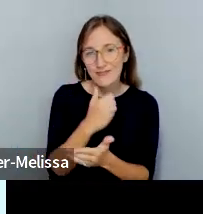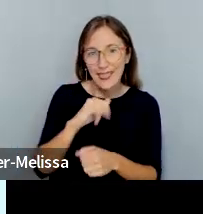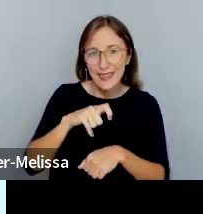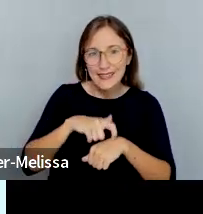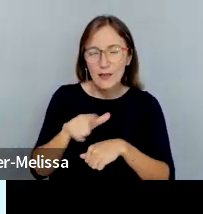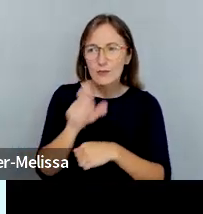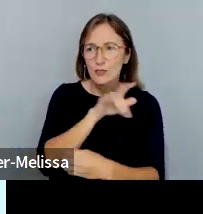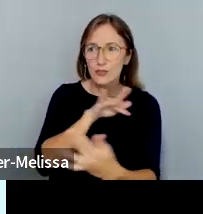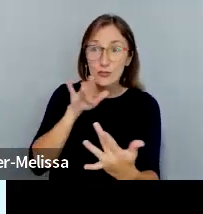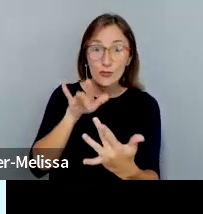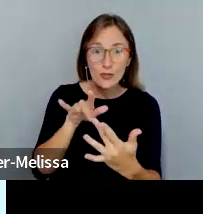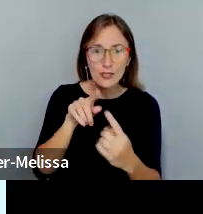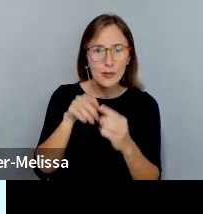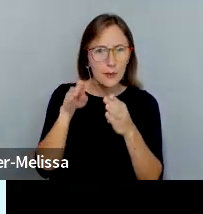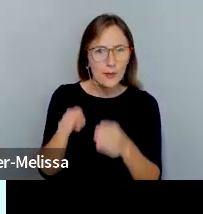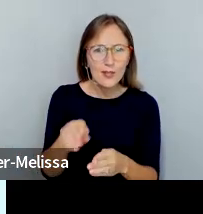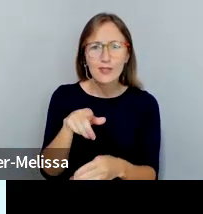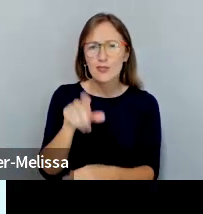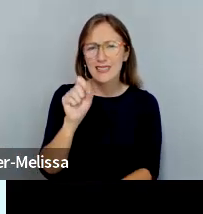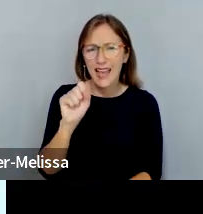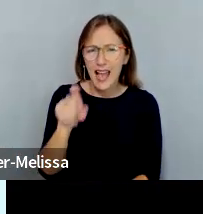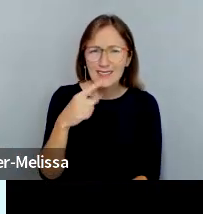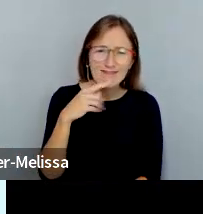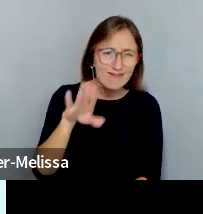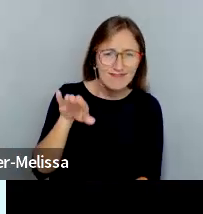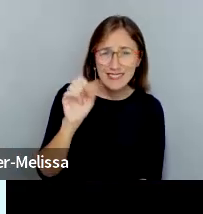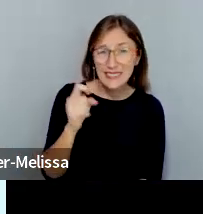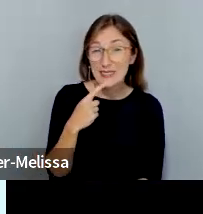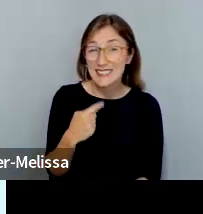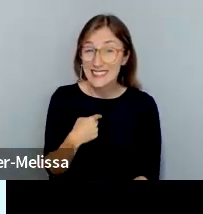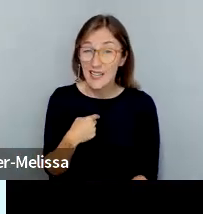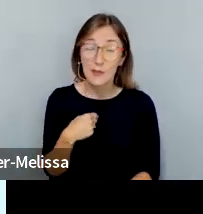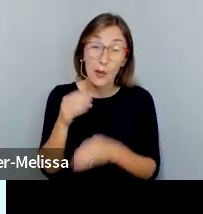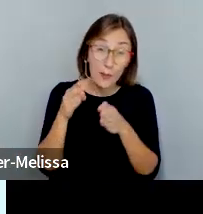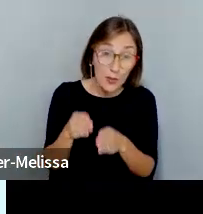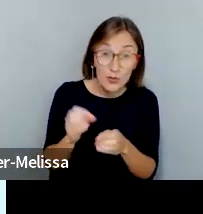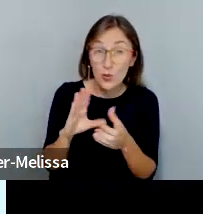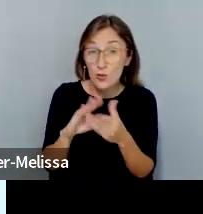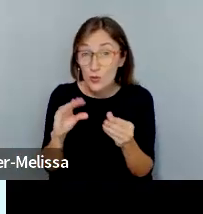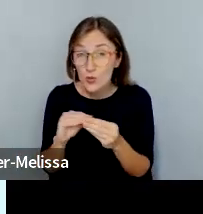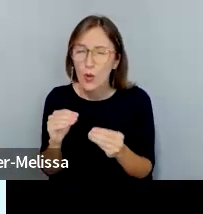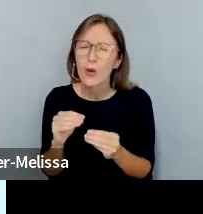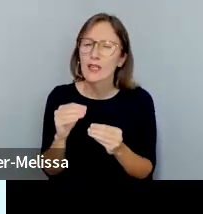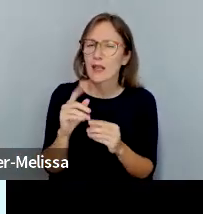your head of about when you are going to be at the conference. Well, together in California, we hope each of you can take some time to reach out